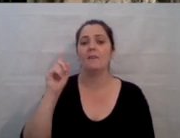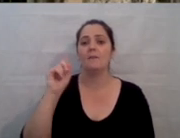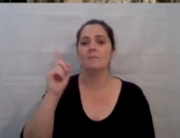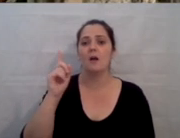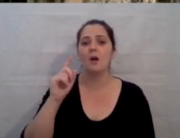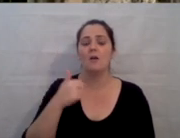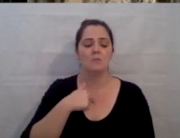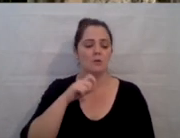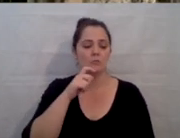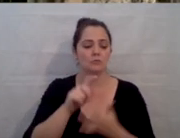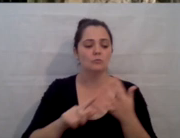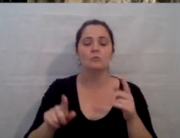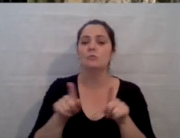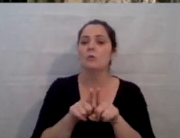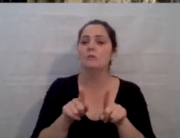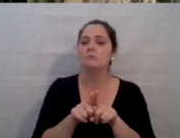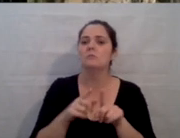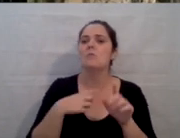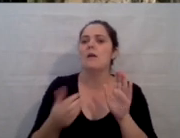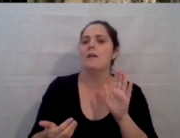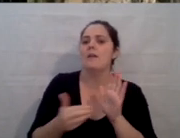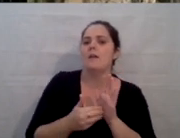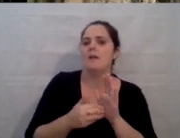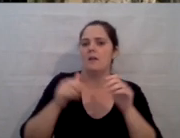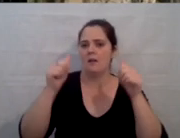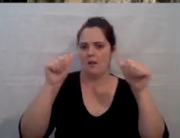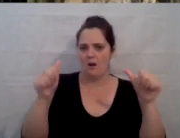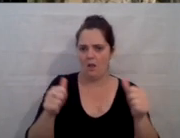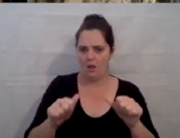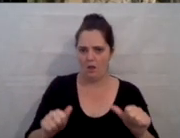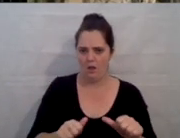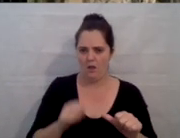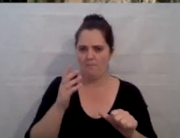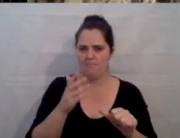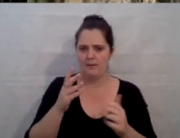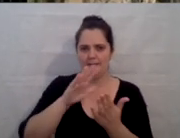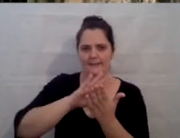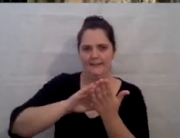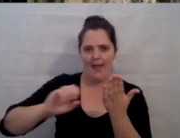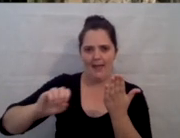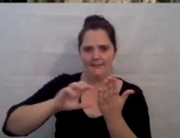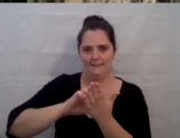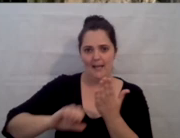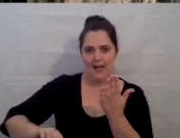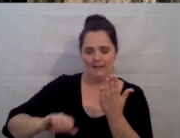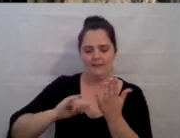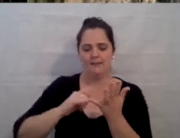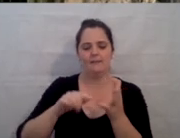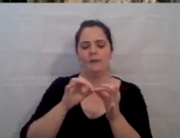would start carving back into those lines working what's called subtractively, which means taking an eraser, rubber,